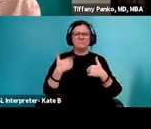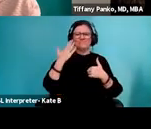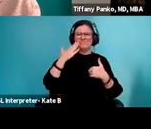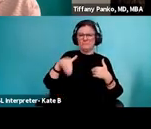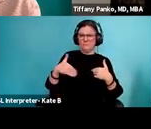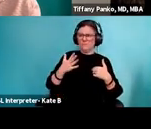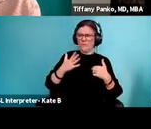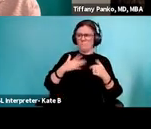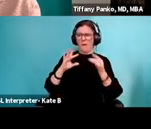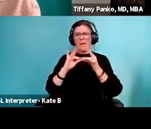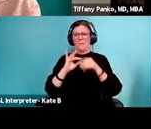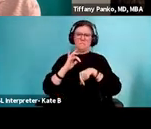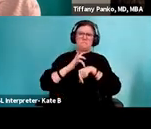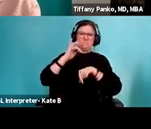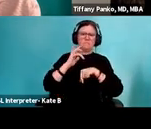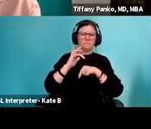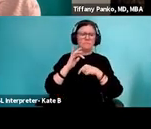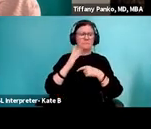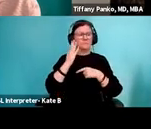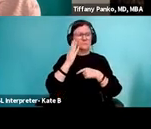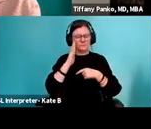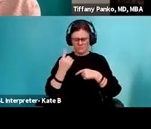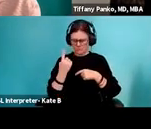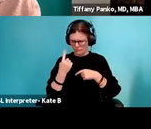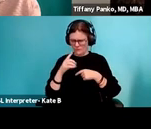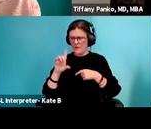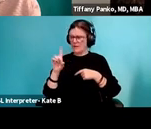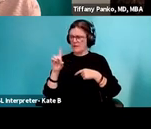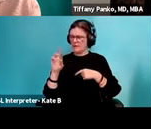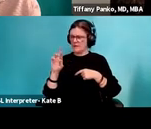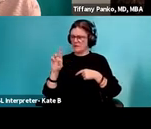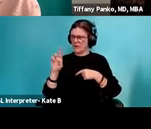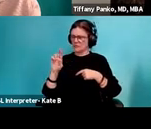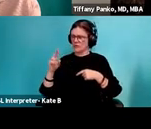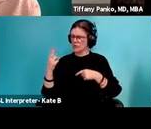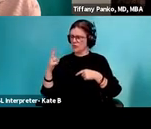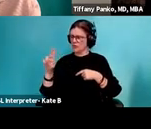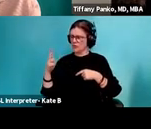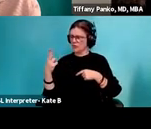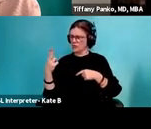my remarks in a study that Dr. Hughes and I did. Thirty percent of these women, and